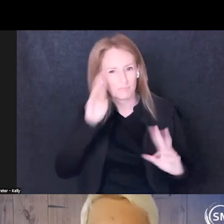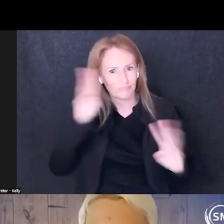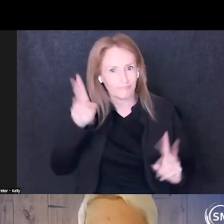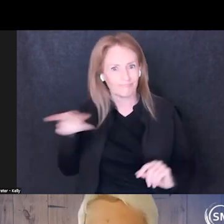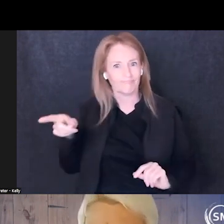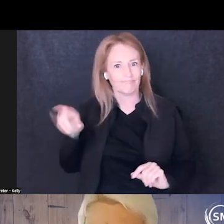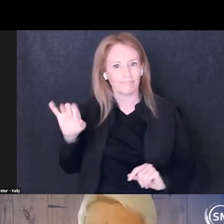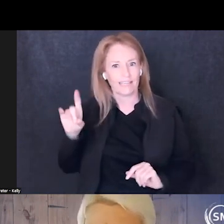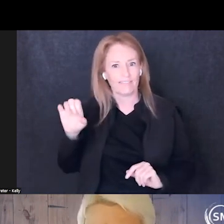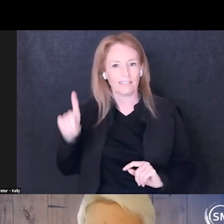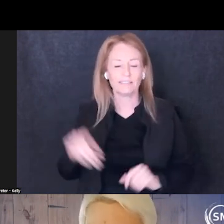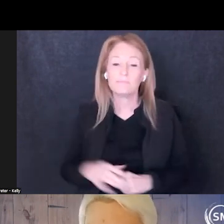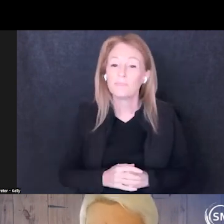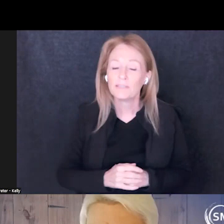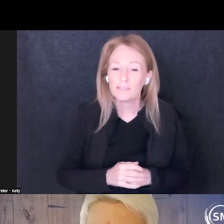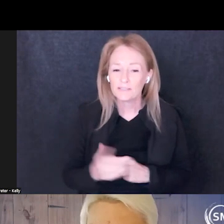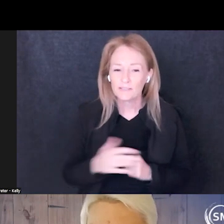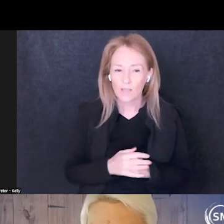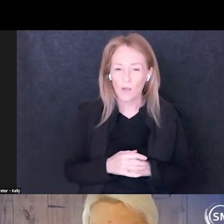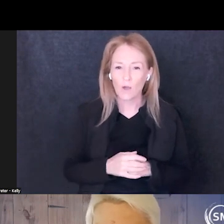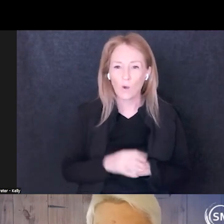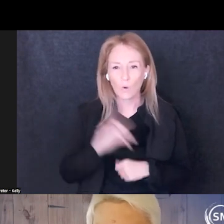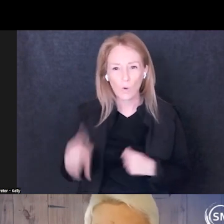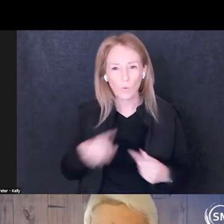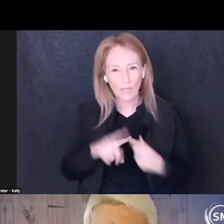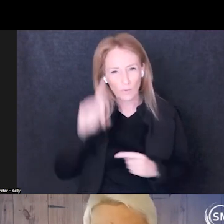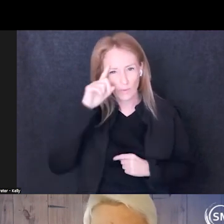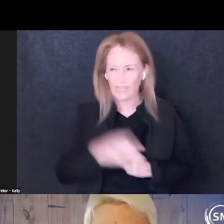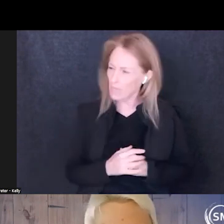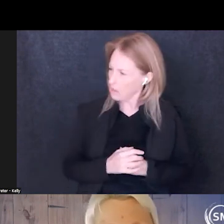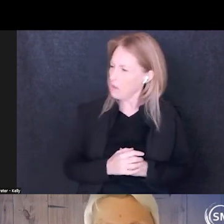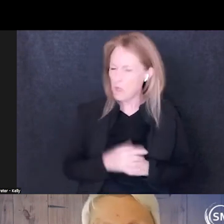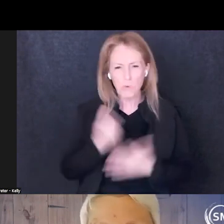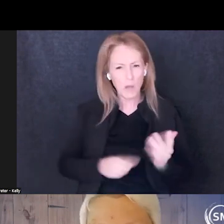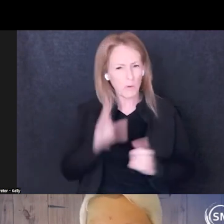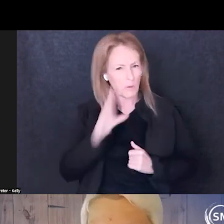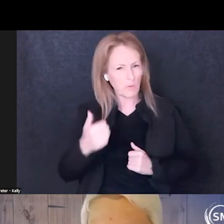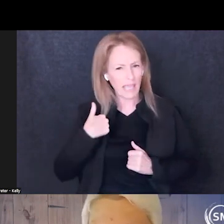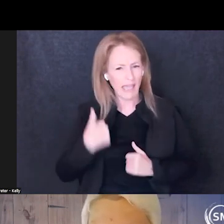WEAR FOR THE FAMILY CARD THIS YEAR? ARE WE GOING TO WEAR DENIM? NO.